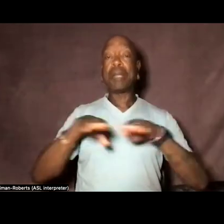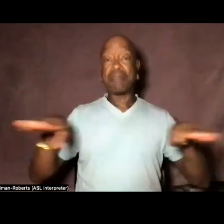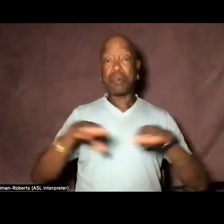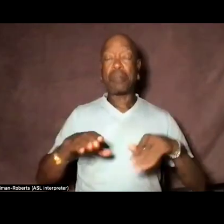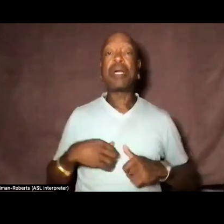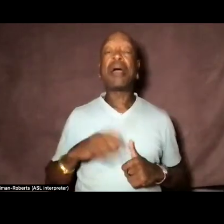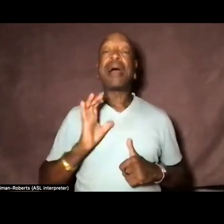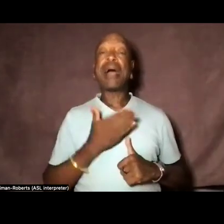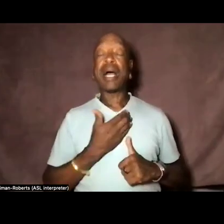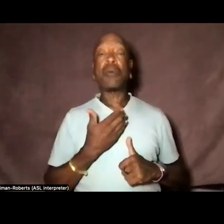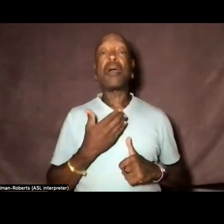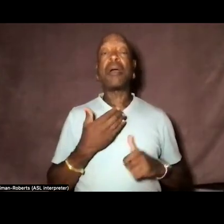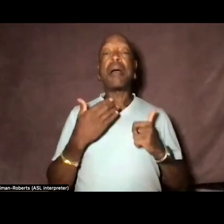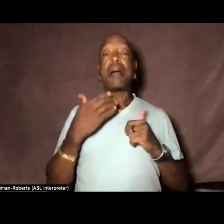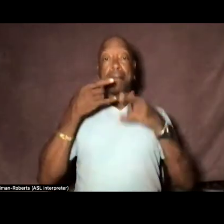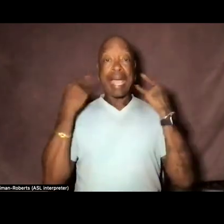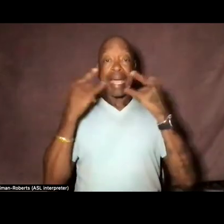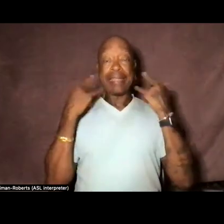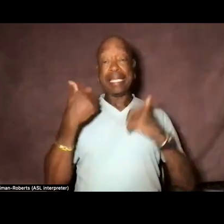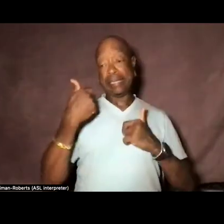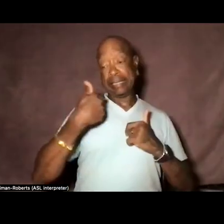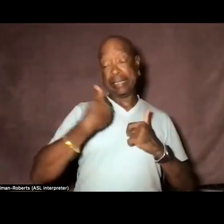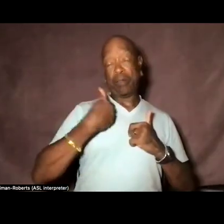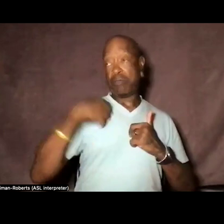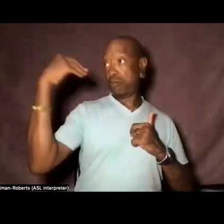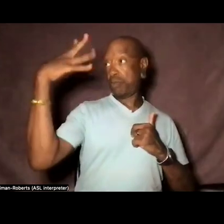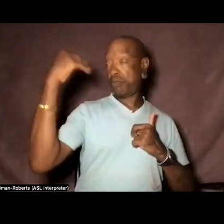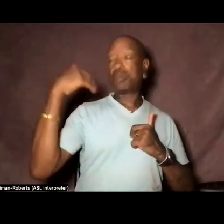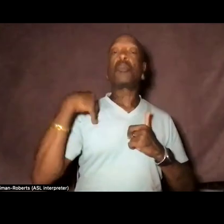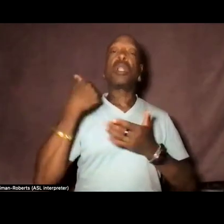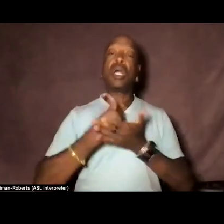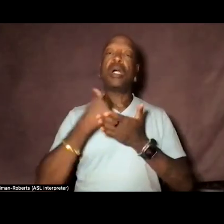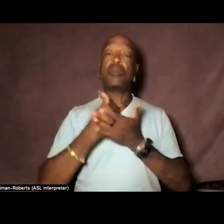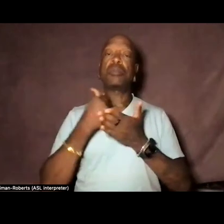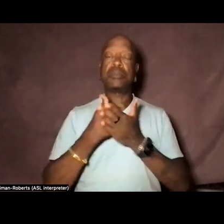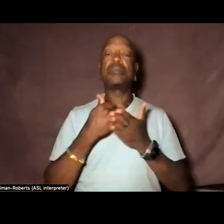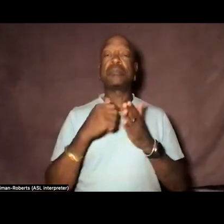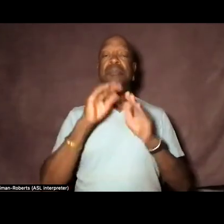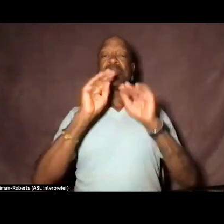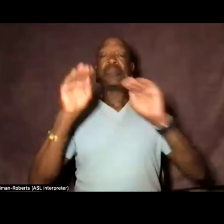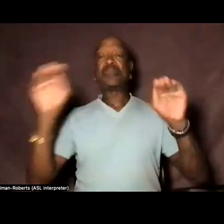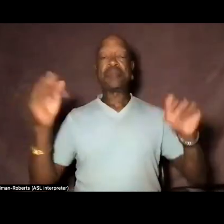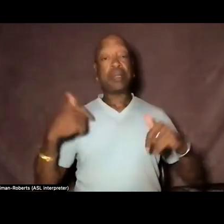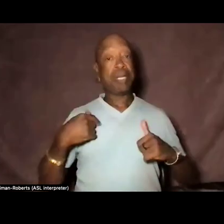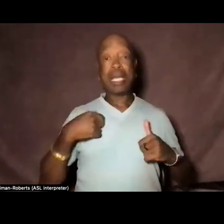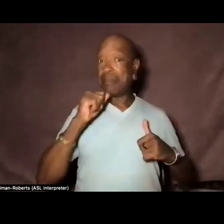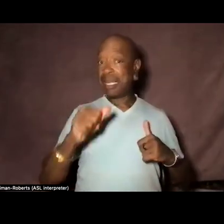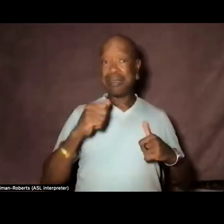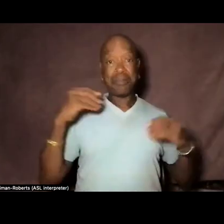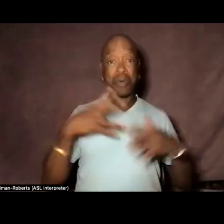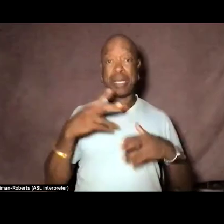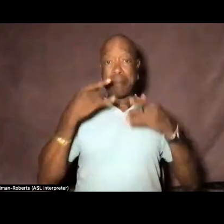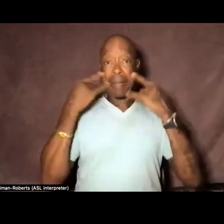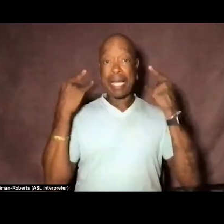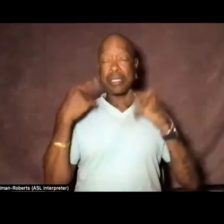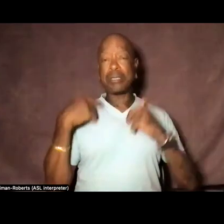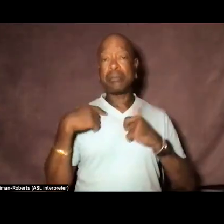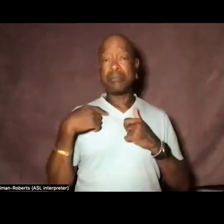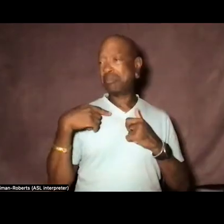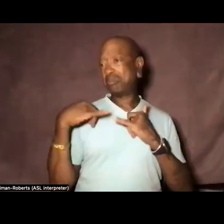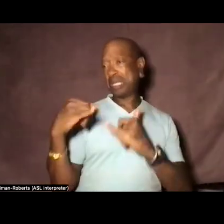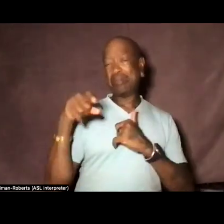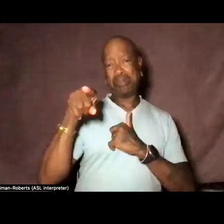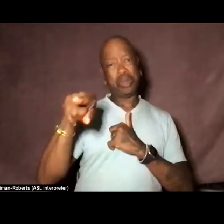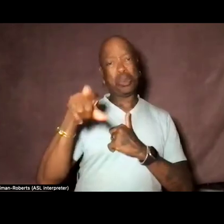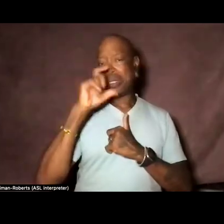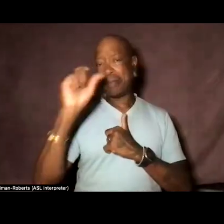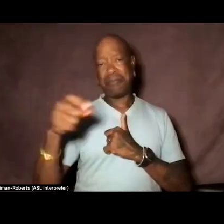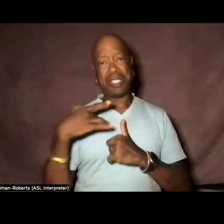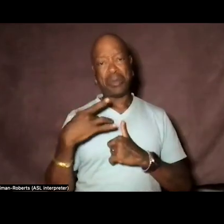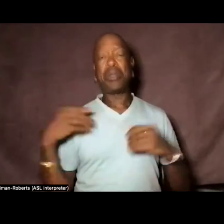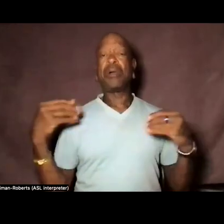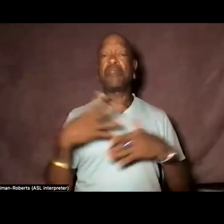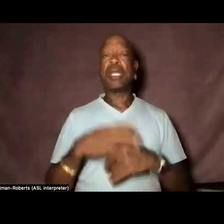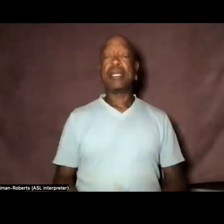normalize mask wearing and you can see me as an example I'm not afraid of them so you should not